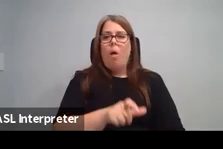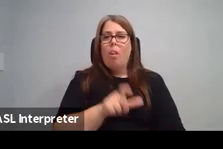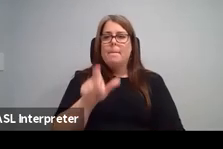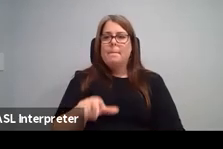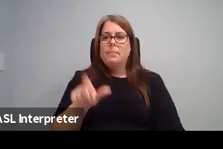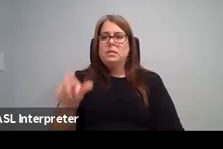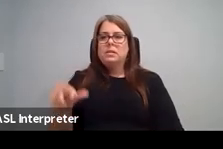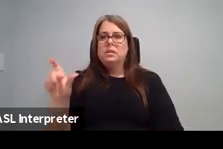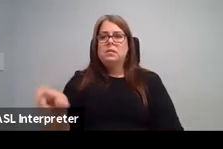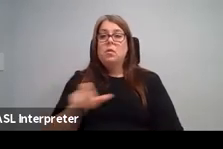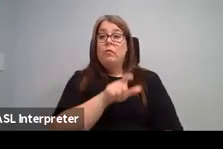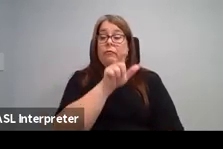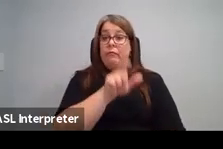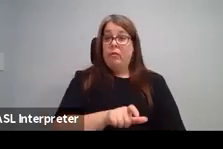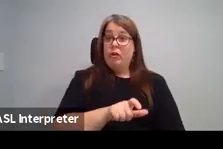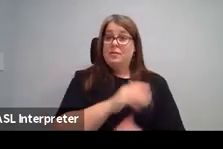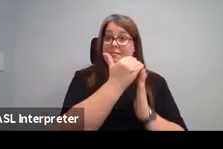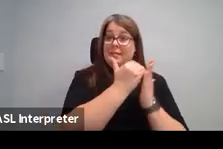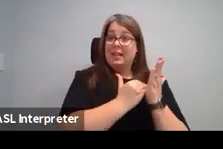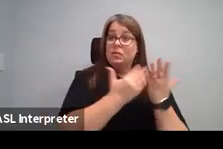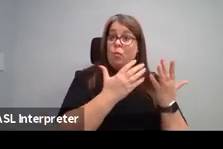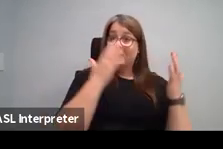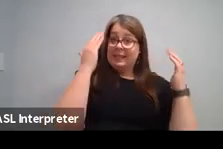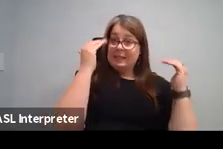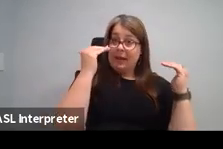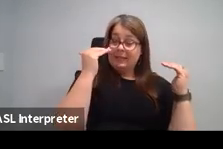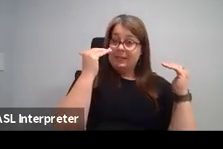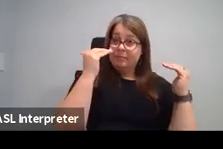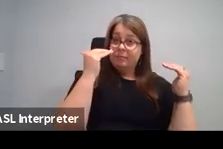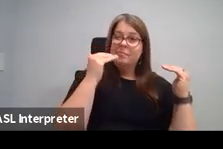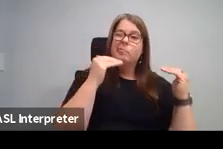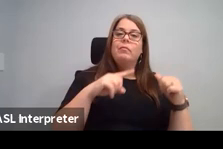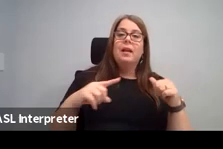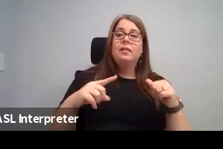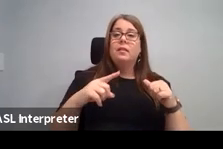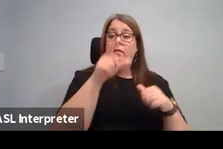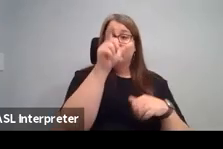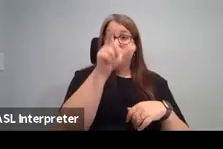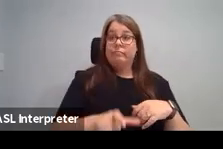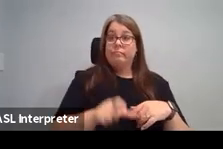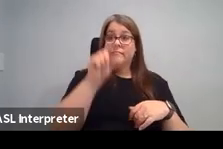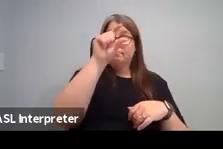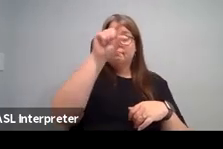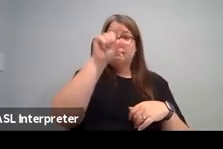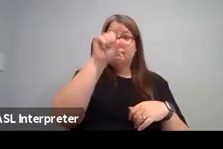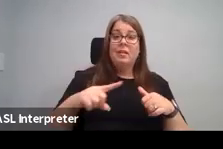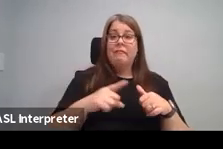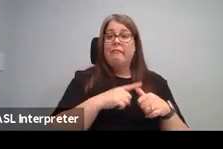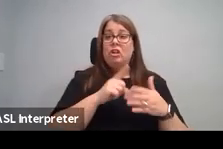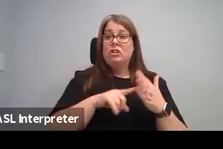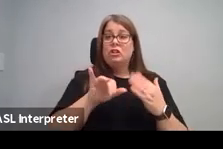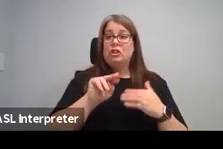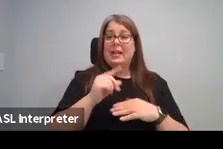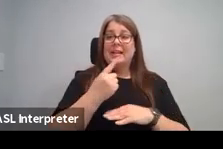Jewyl Alderson Clarke, SDCOE: First, you have the list of what's expected and then there's a column of the first check in date and then you can make make marks about all the things that they still need to work on.